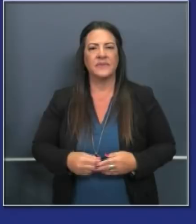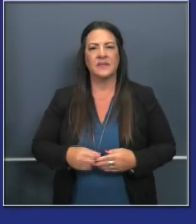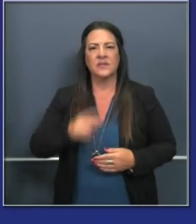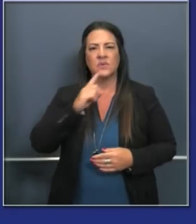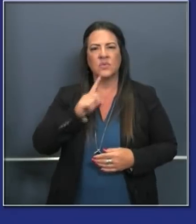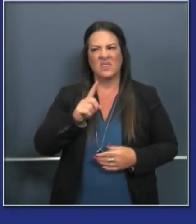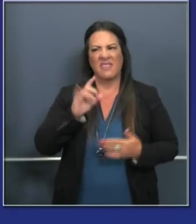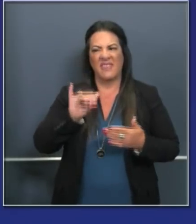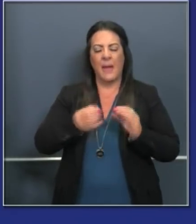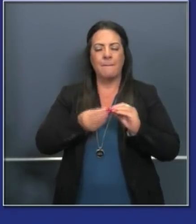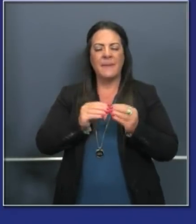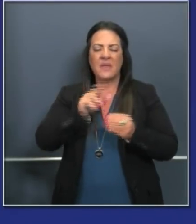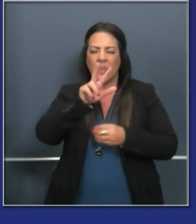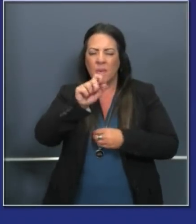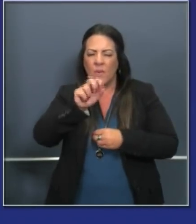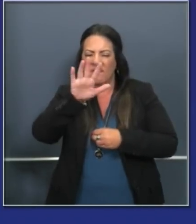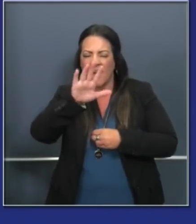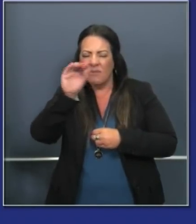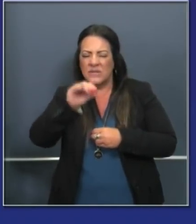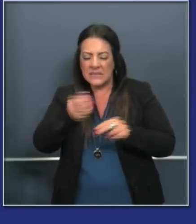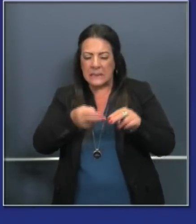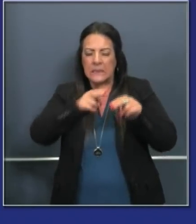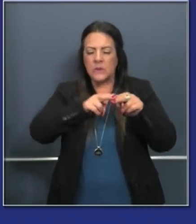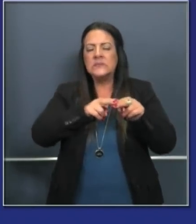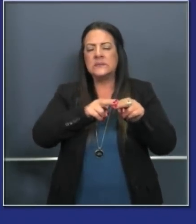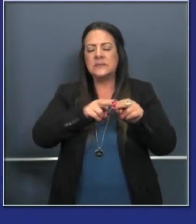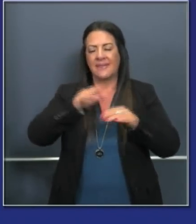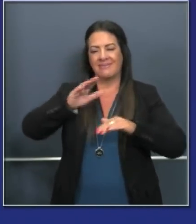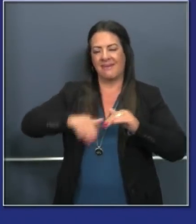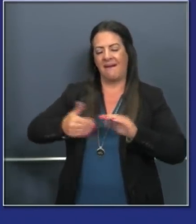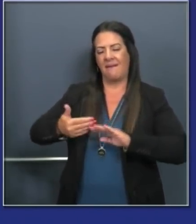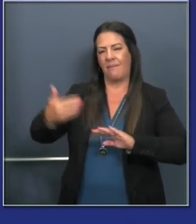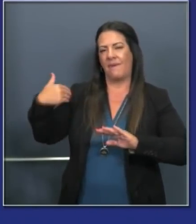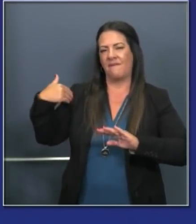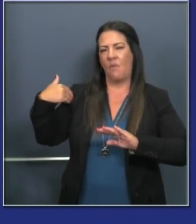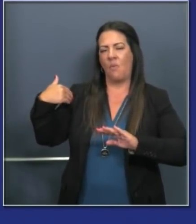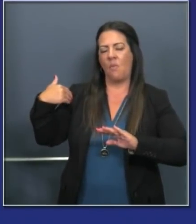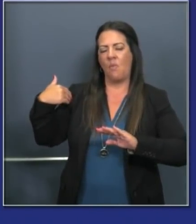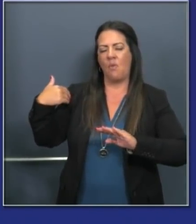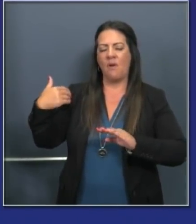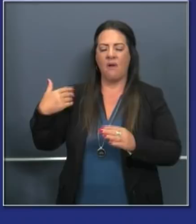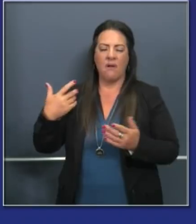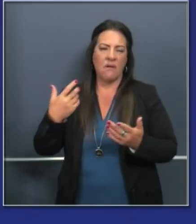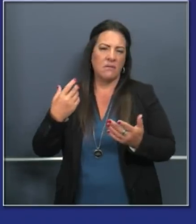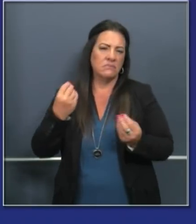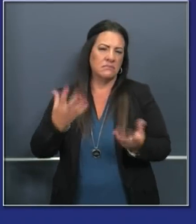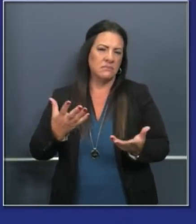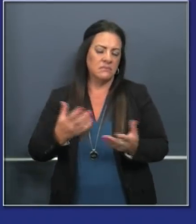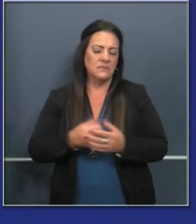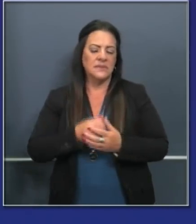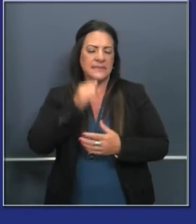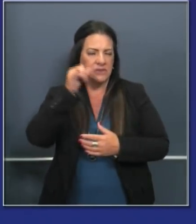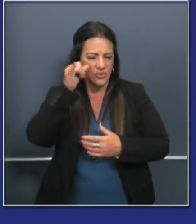PATIENTS. IN THE HOSPITALS BY THE WAY THAT HOSPITALIZATION NUMBER REPRESENTS A 3.5%